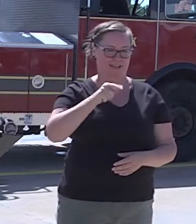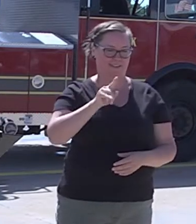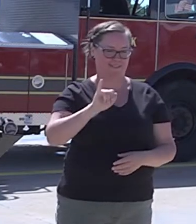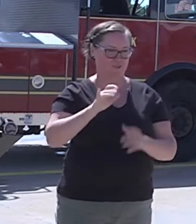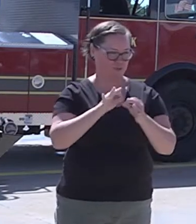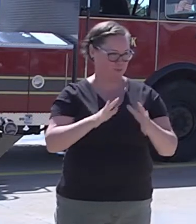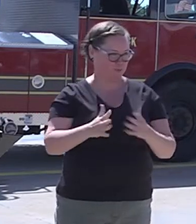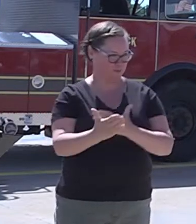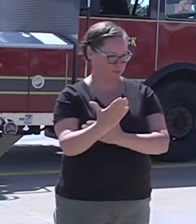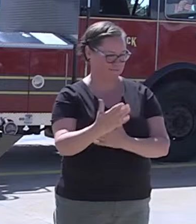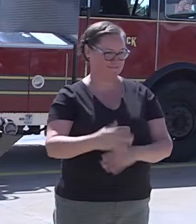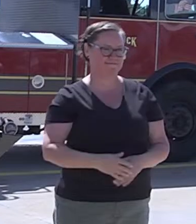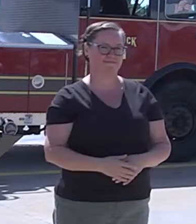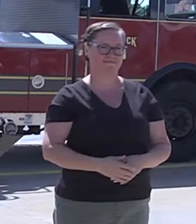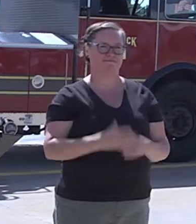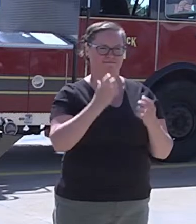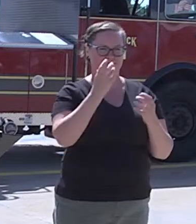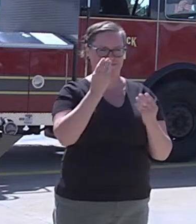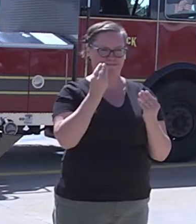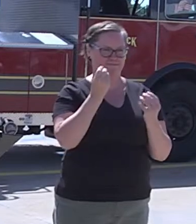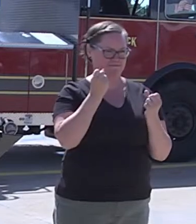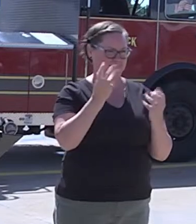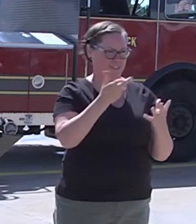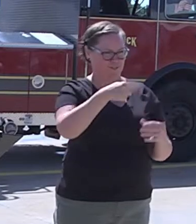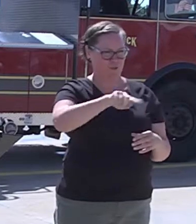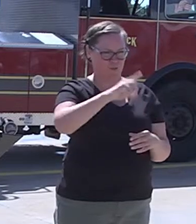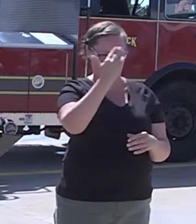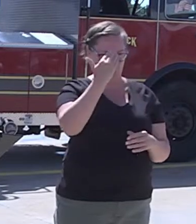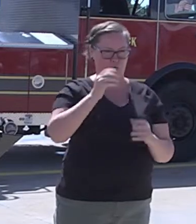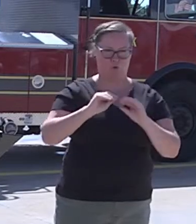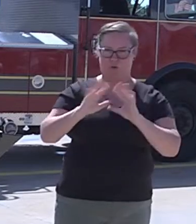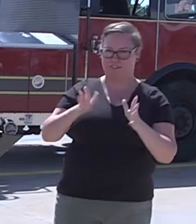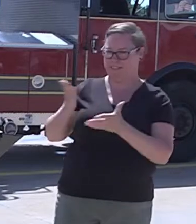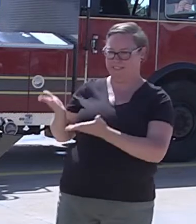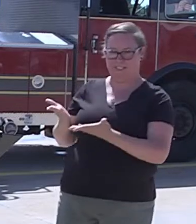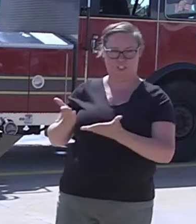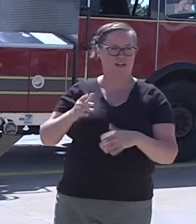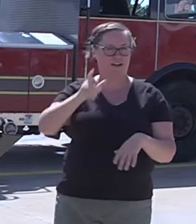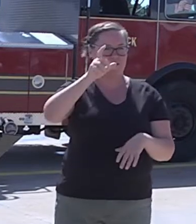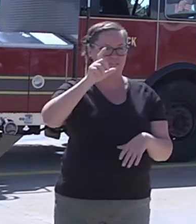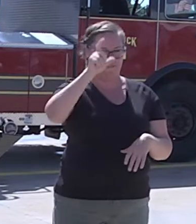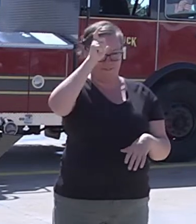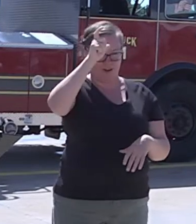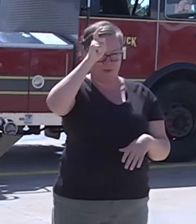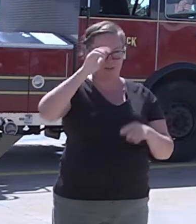of you know we are obviously offsite at the fire training academy as of last week it is